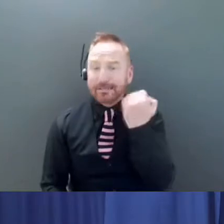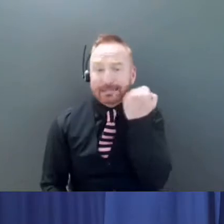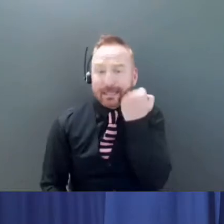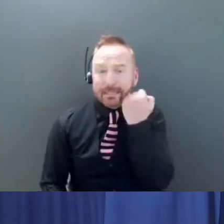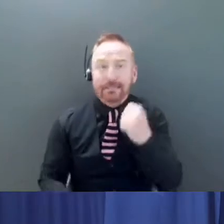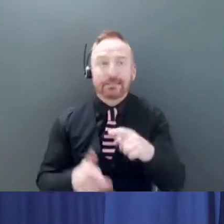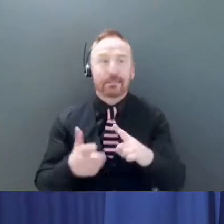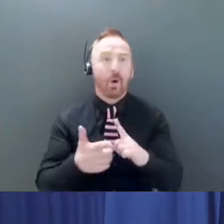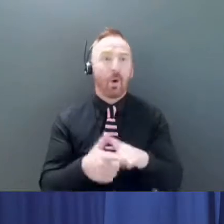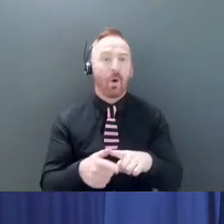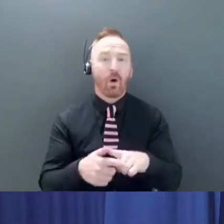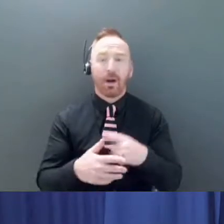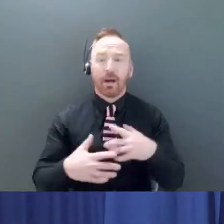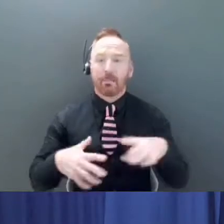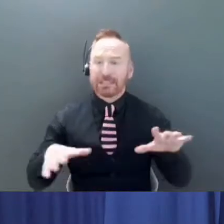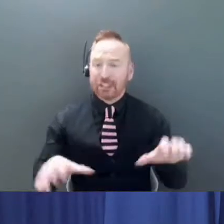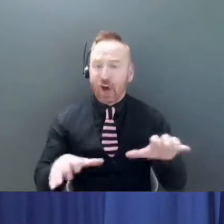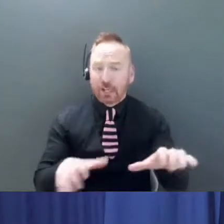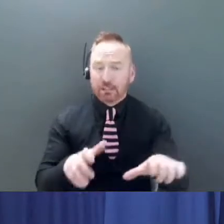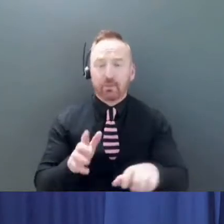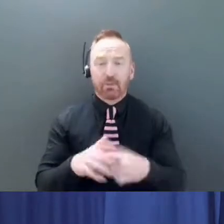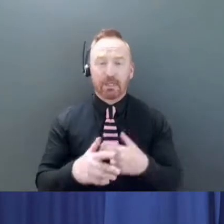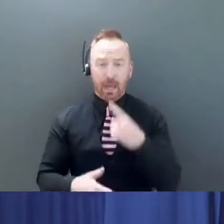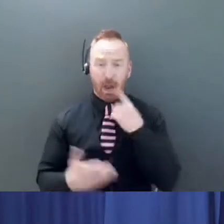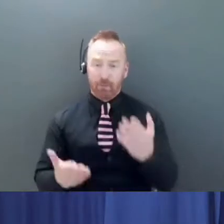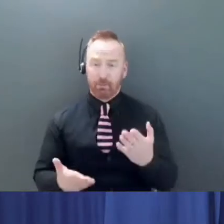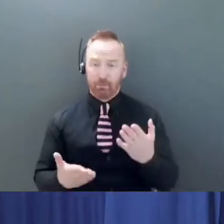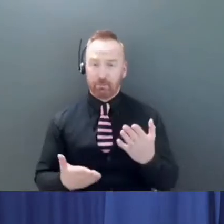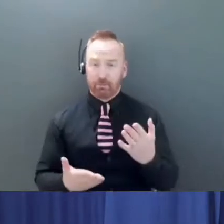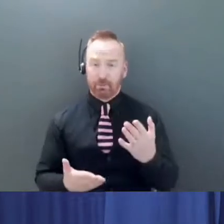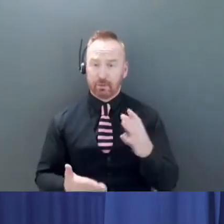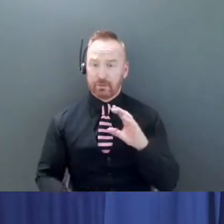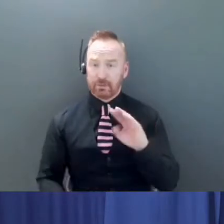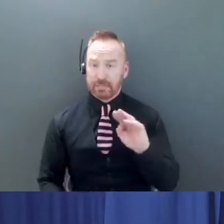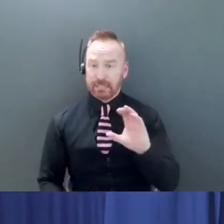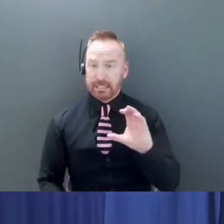use will be required in those